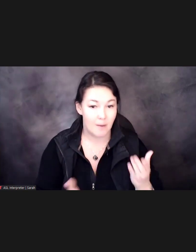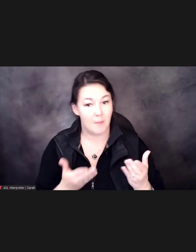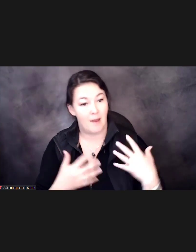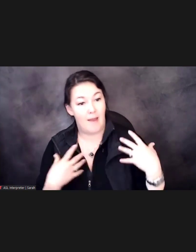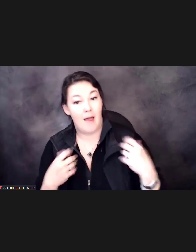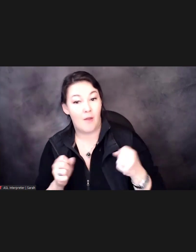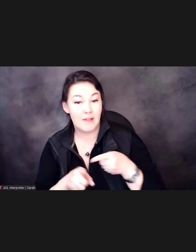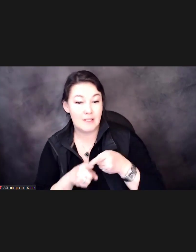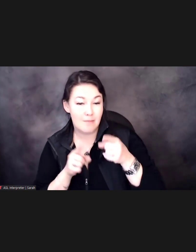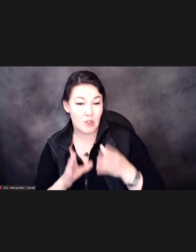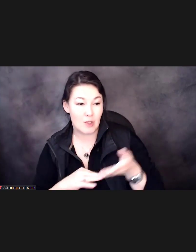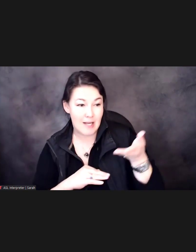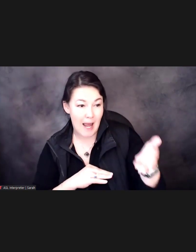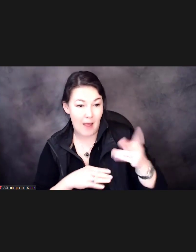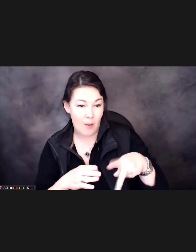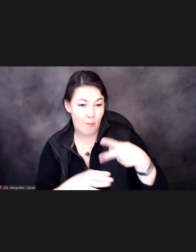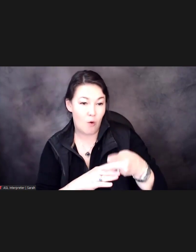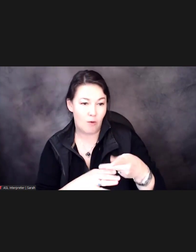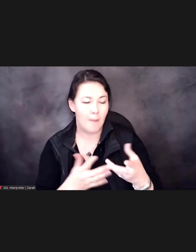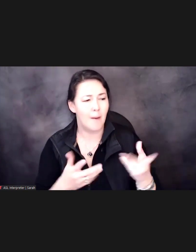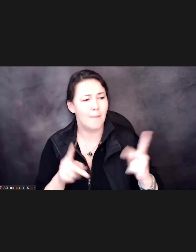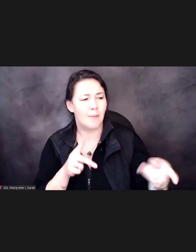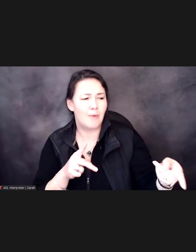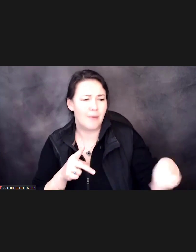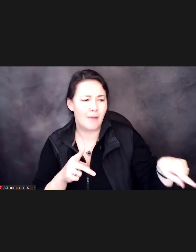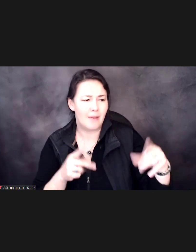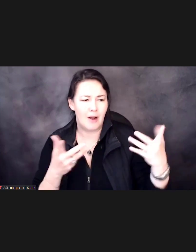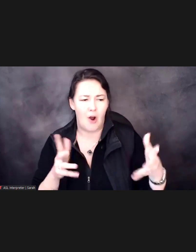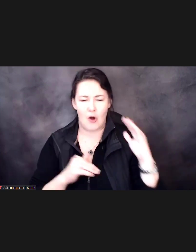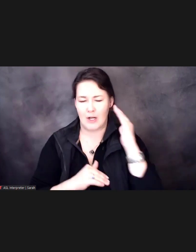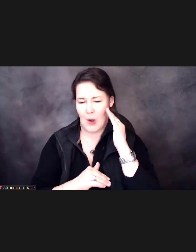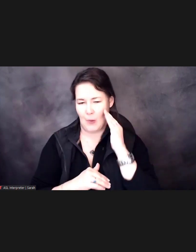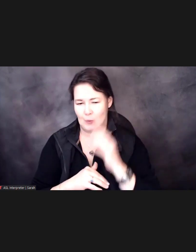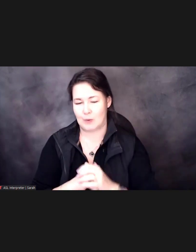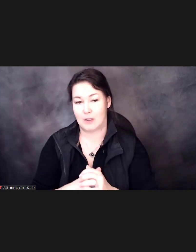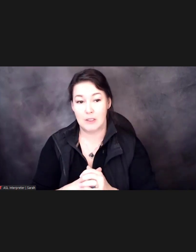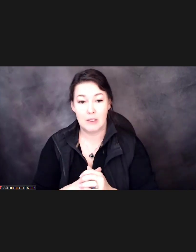specialists at the program, people they know.>>: In insidious hearing